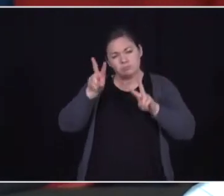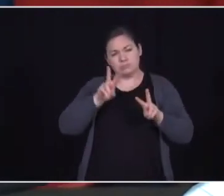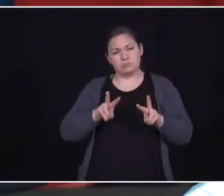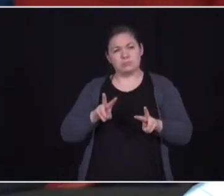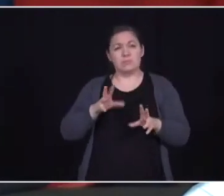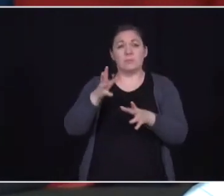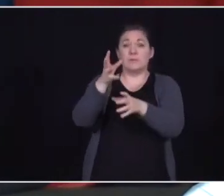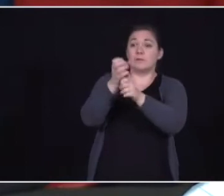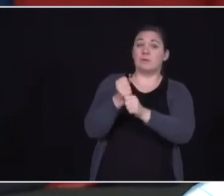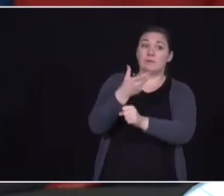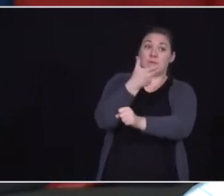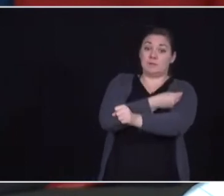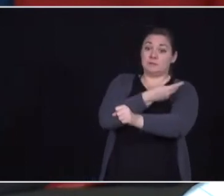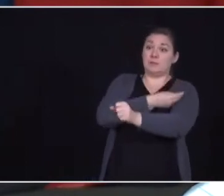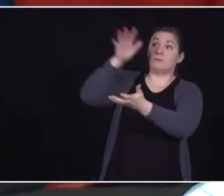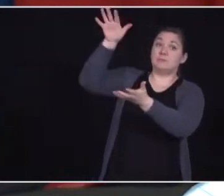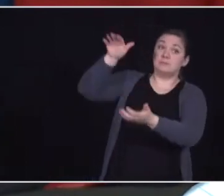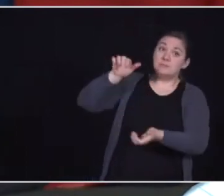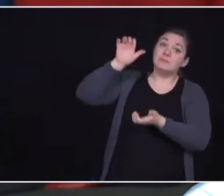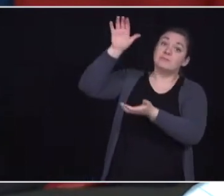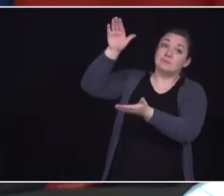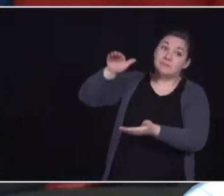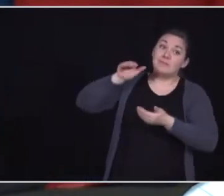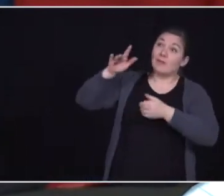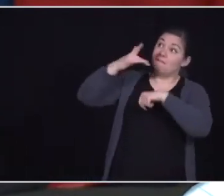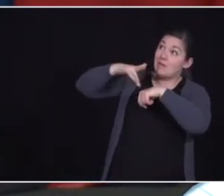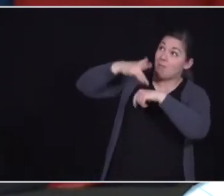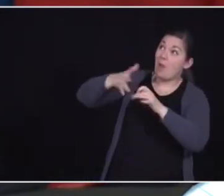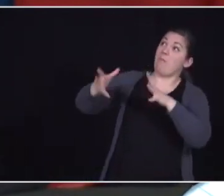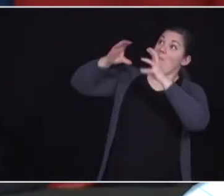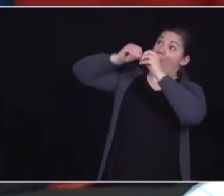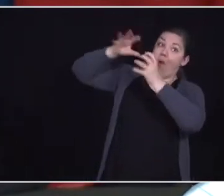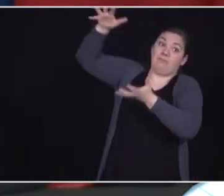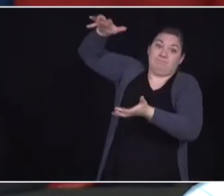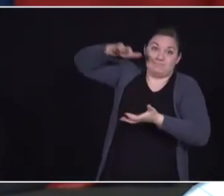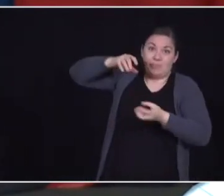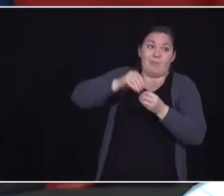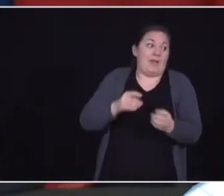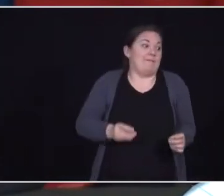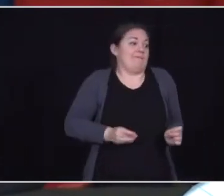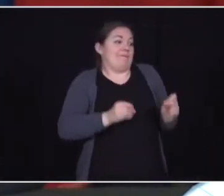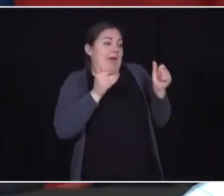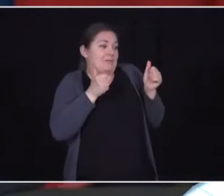areas that you would fit in and then within this populations as I talked about in the healthcare